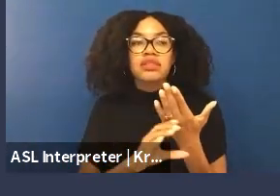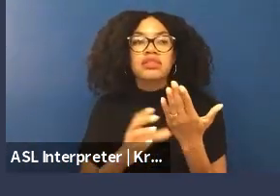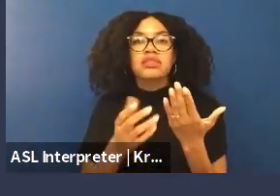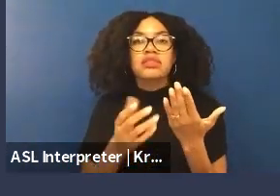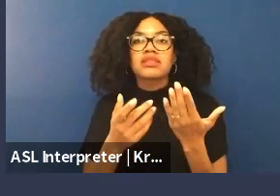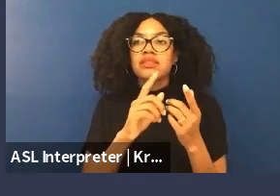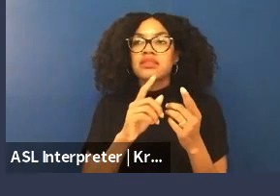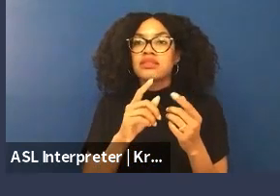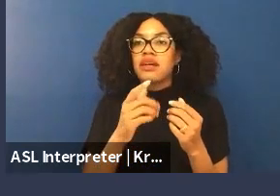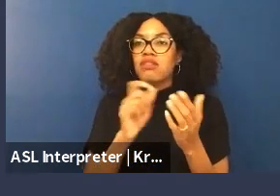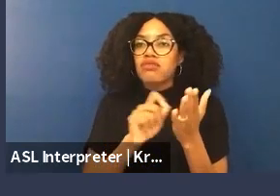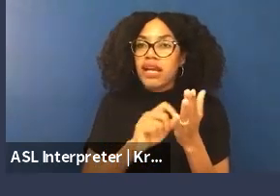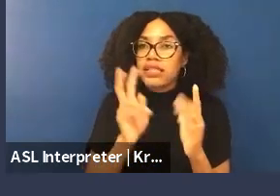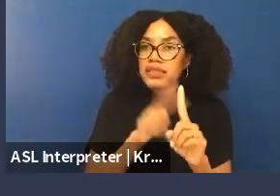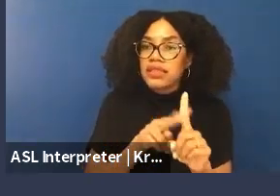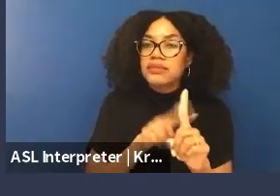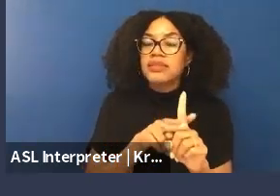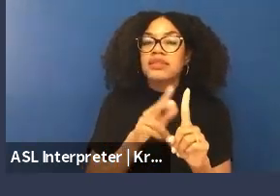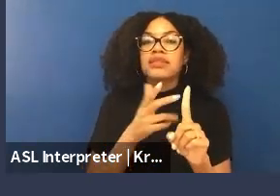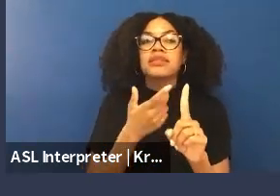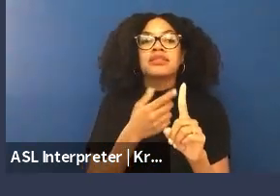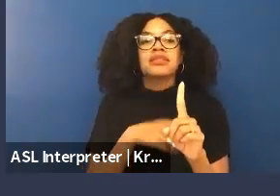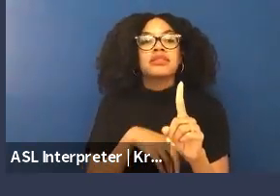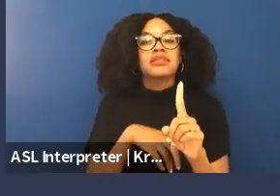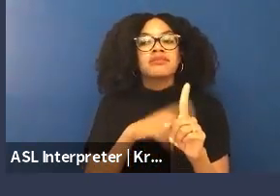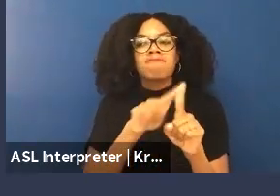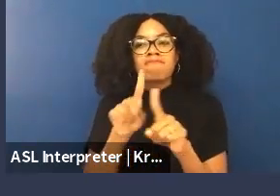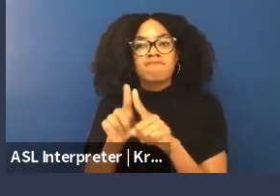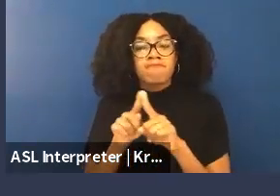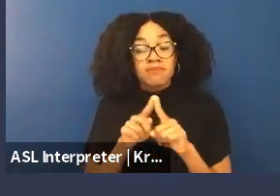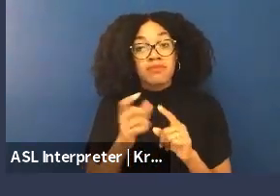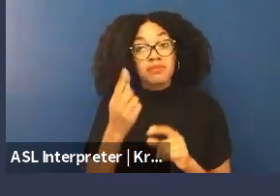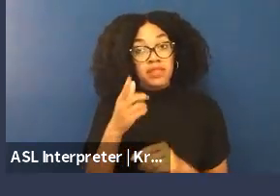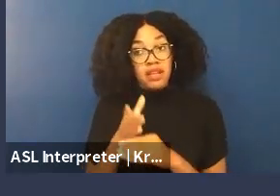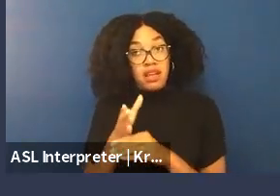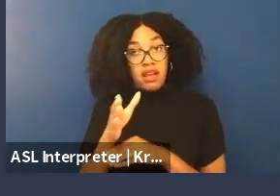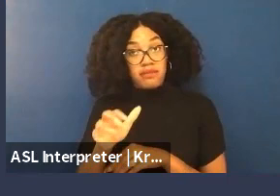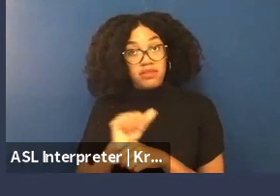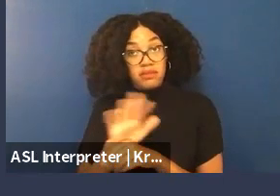writing assignments. And here post pandemic, one of the most recent workshops our writing